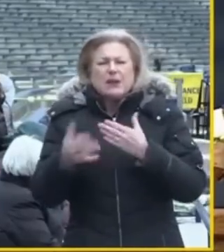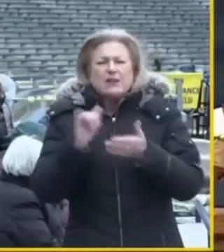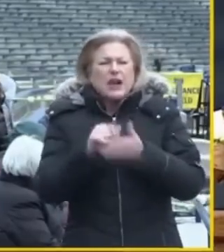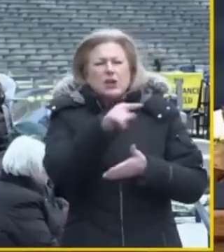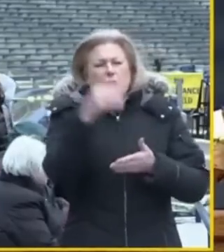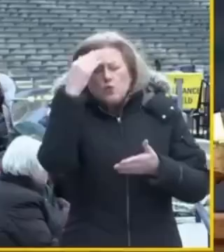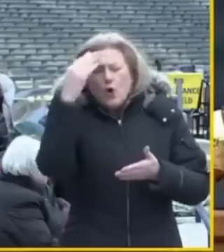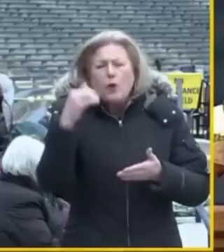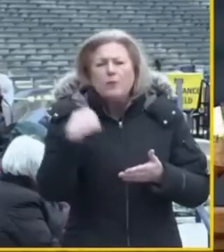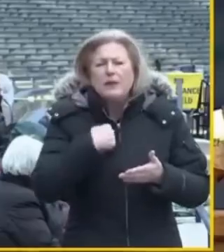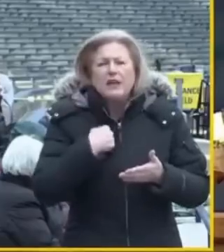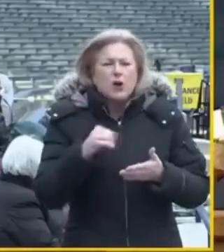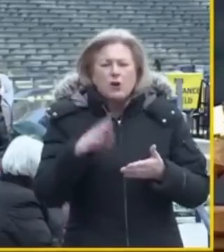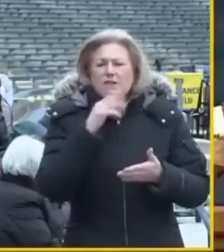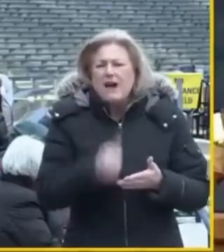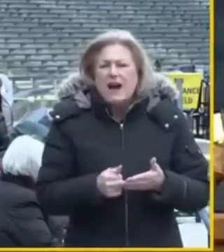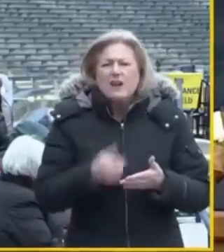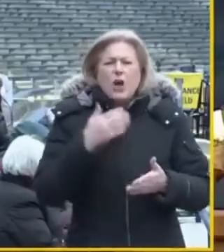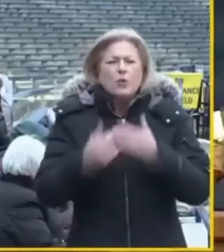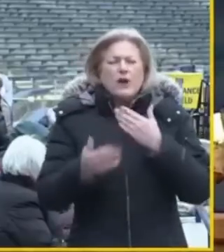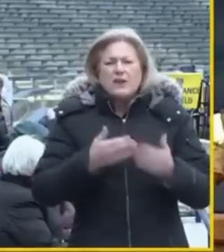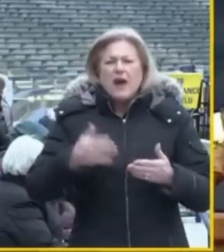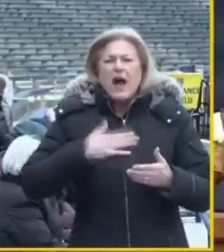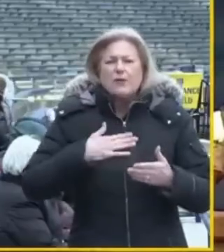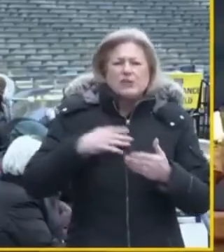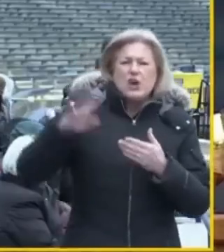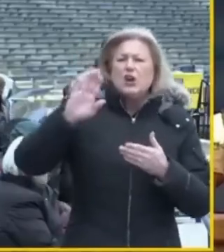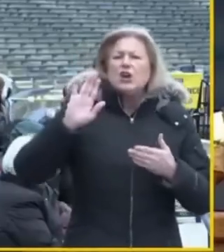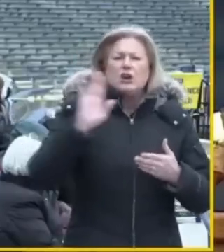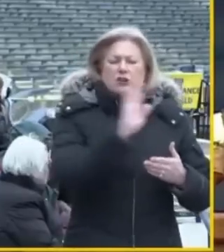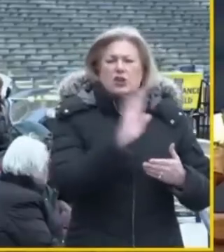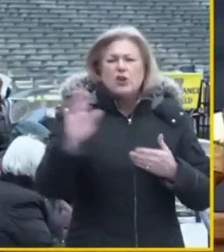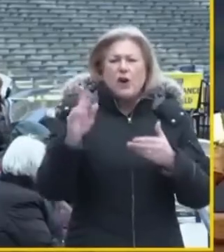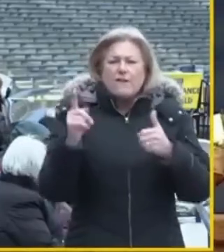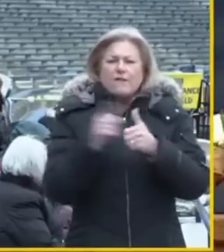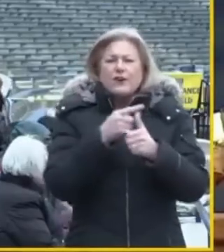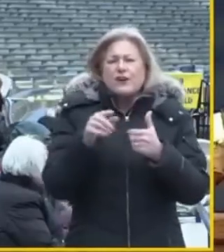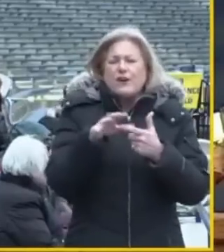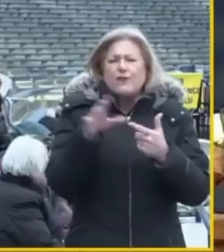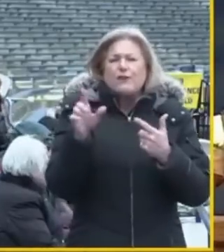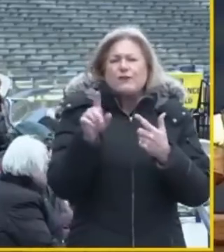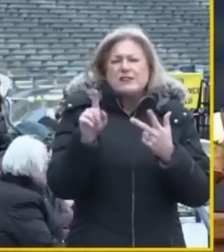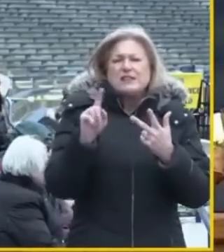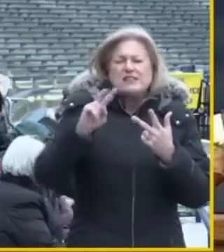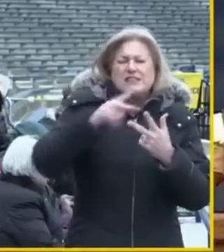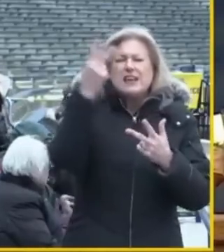or whether I was first, second, or your last choice, that will always happen in life.